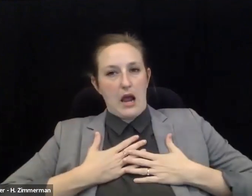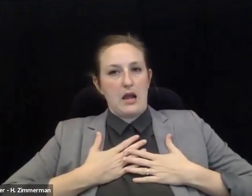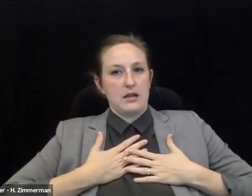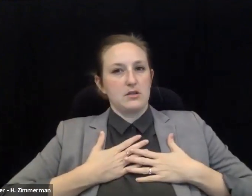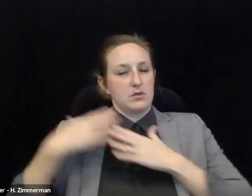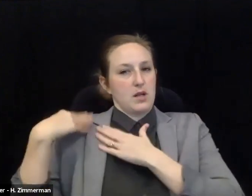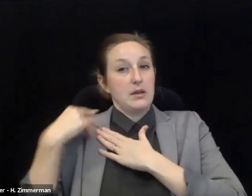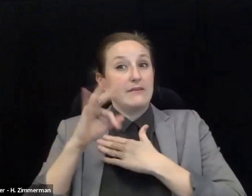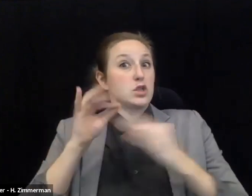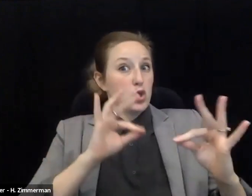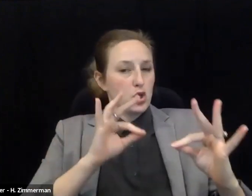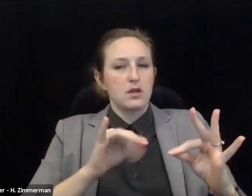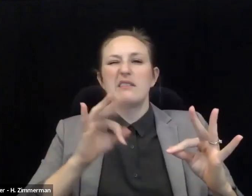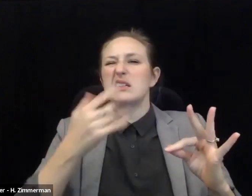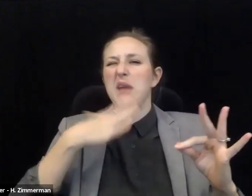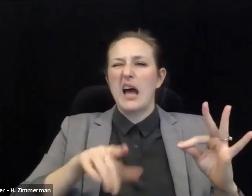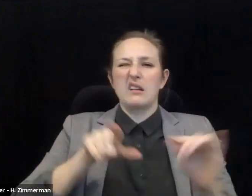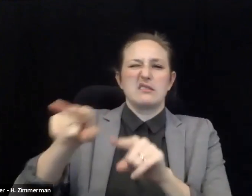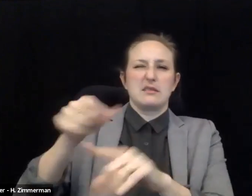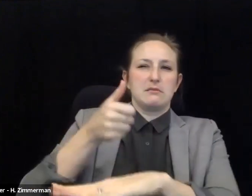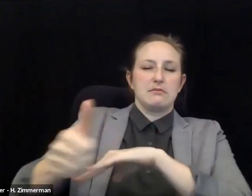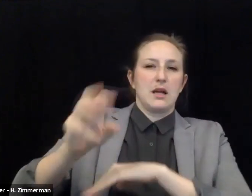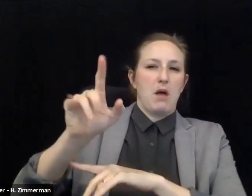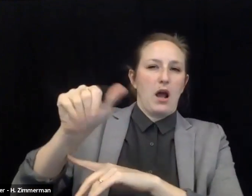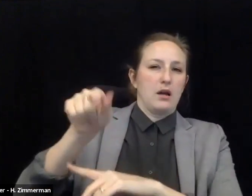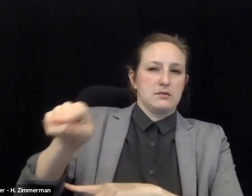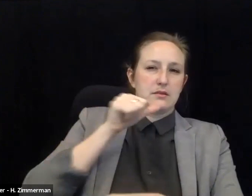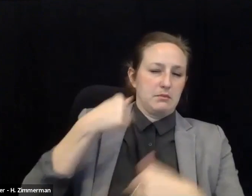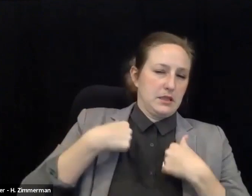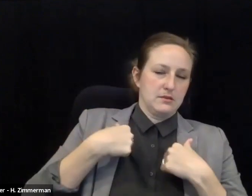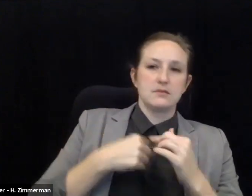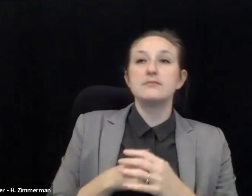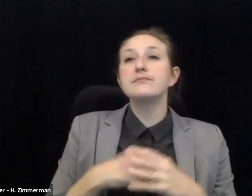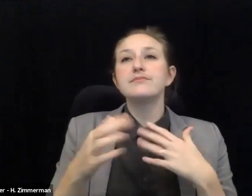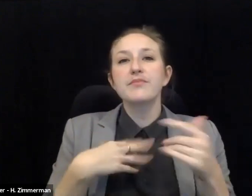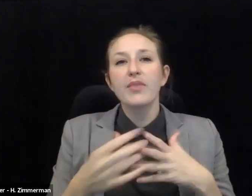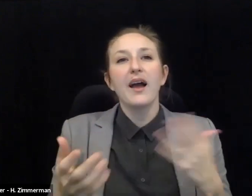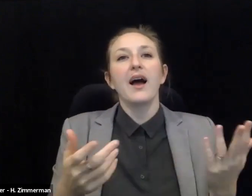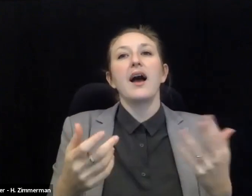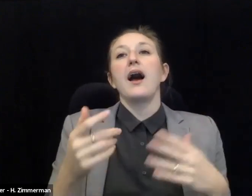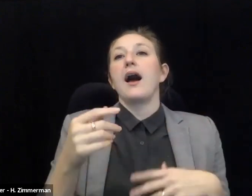I'm trying to make sure that my video is not showing so that we have all our panelists have plenty of real estate on your screen.